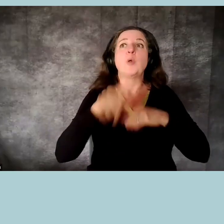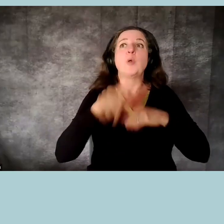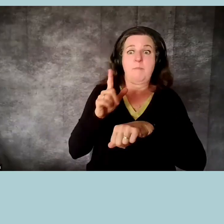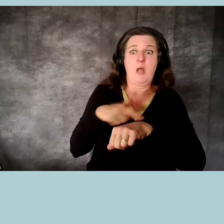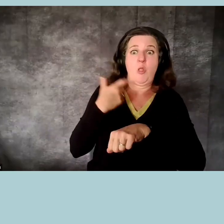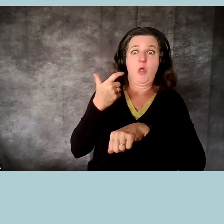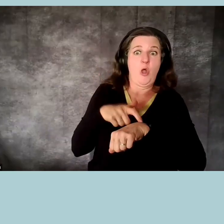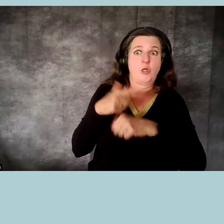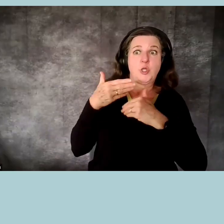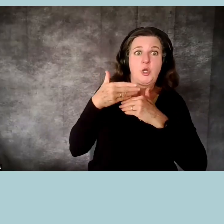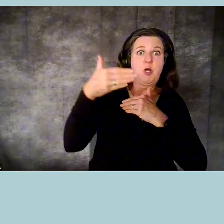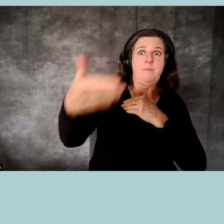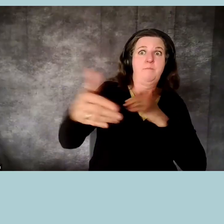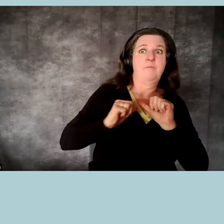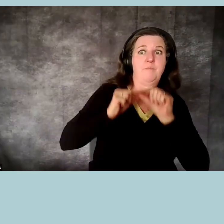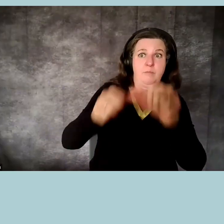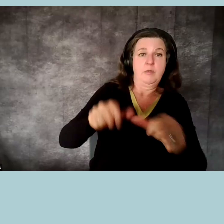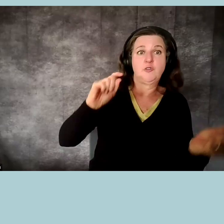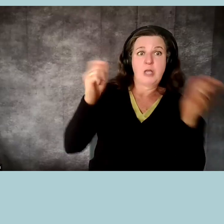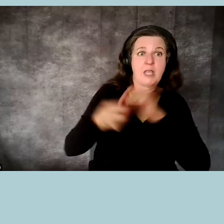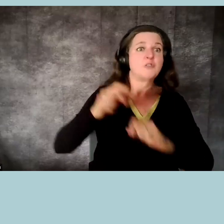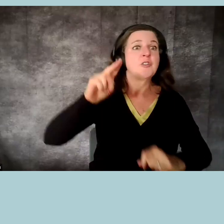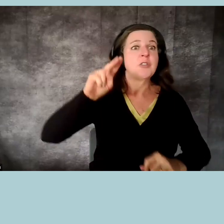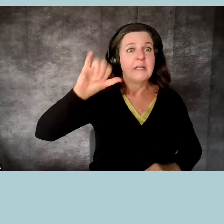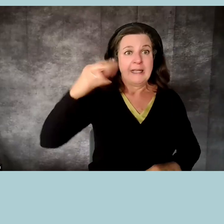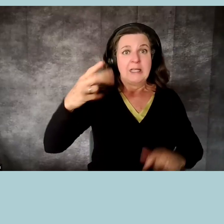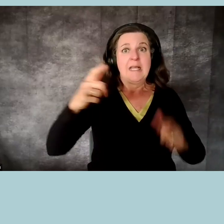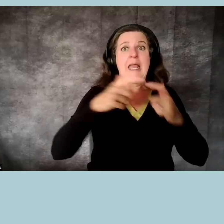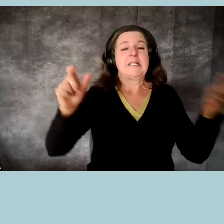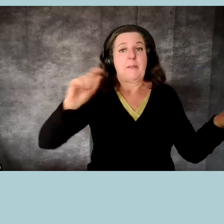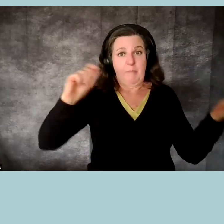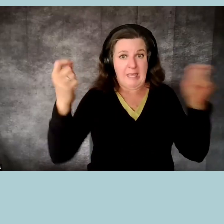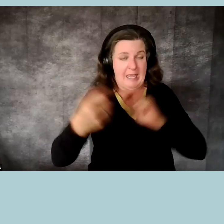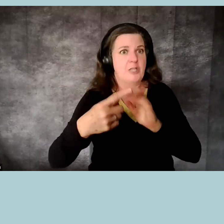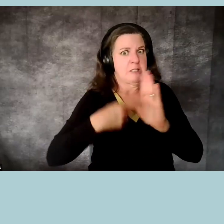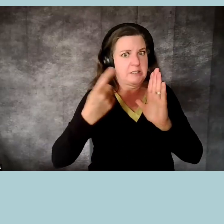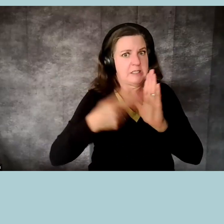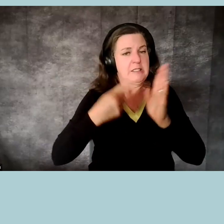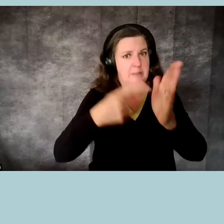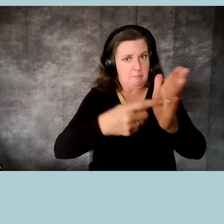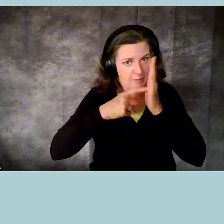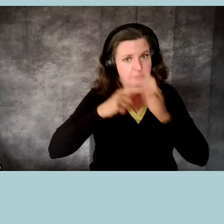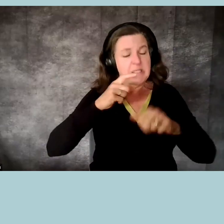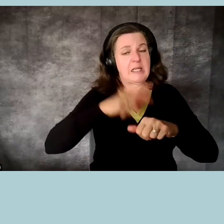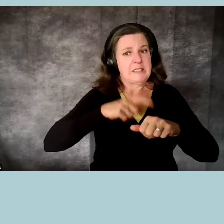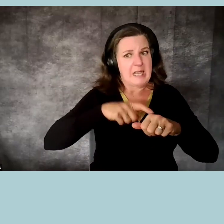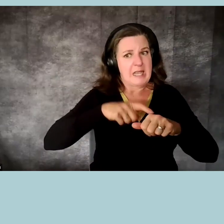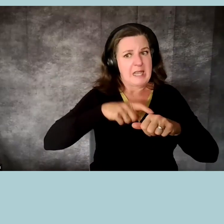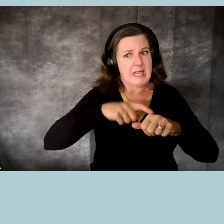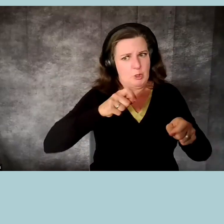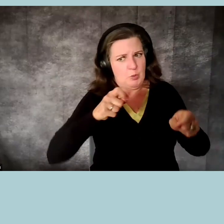that sometimes takes a long time to steer. But we've really had a lot of support and energy from